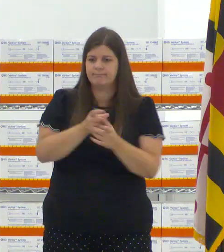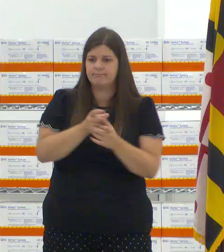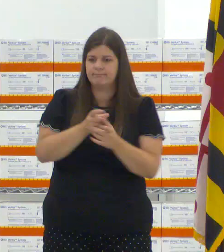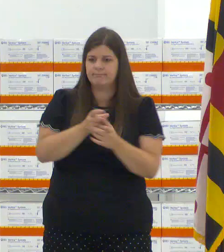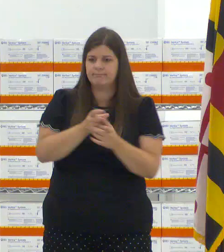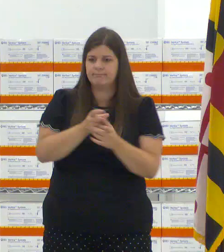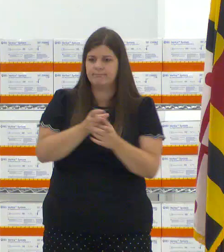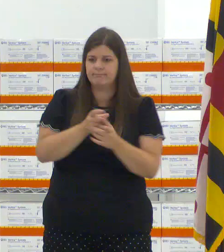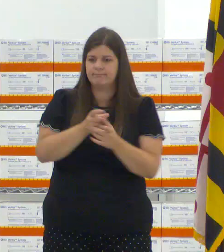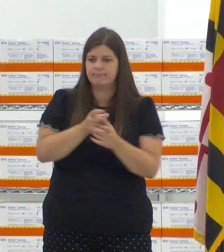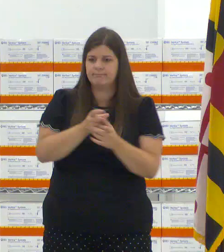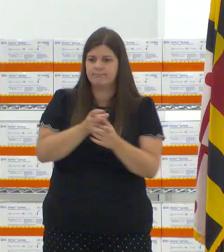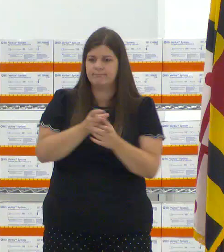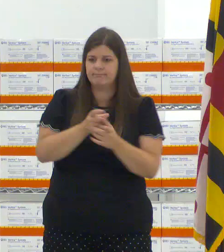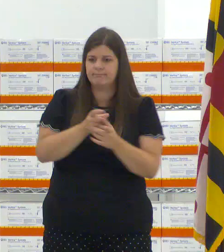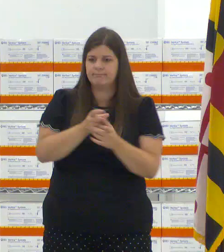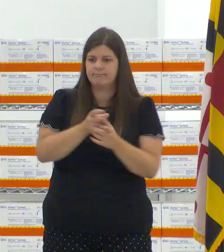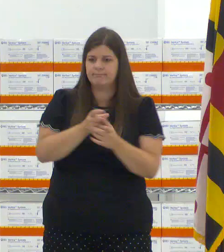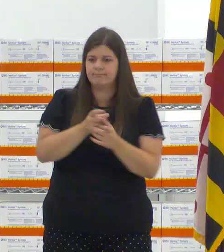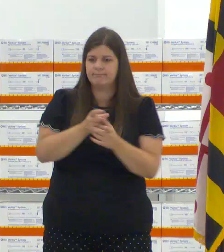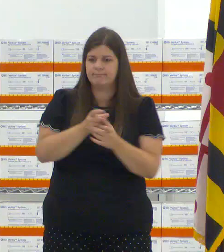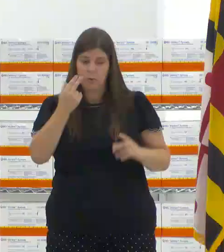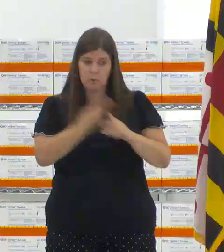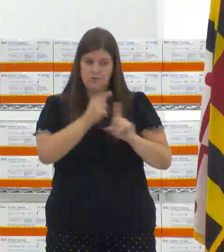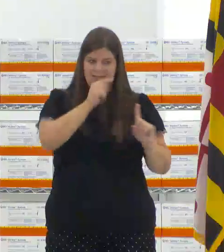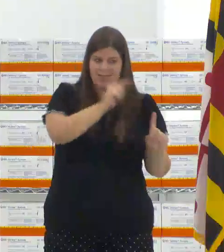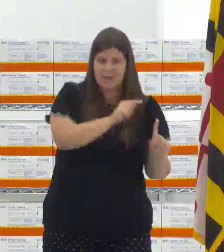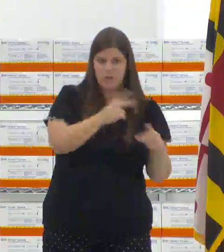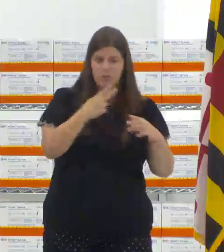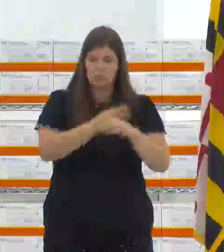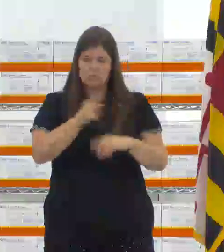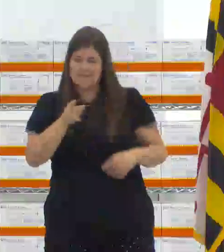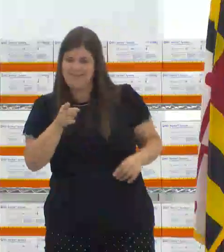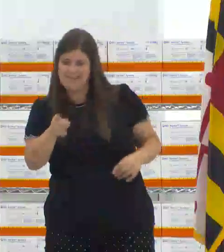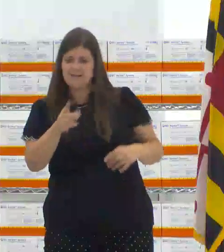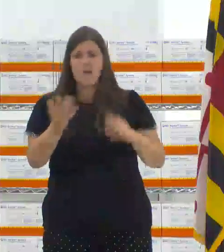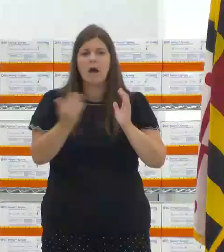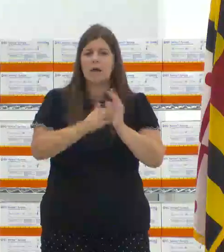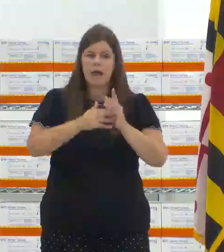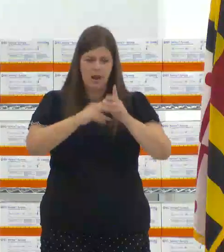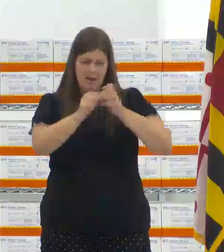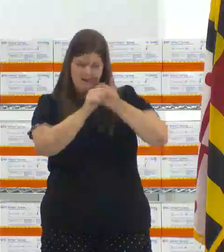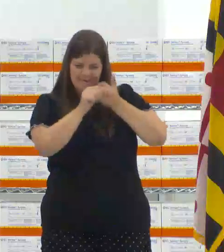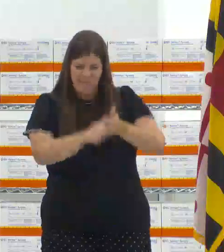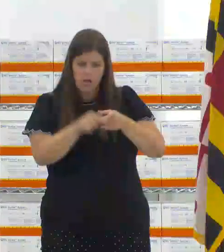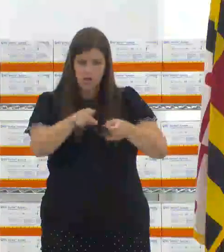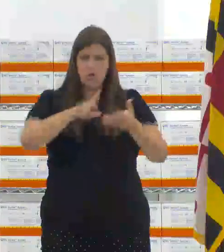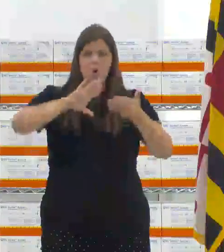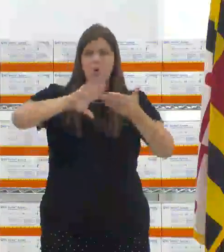a group called the Margolis center, which pulled consultation together experts around the nation, and created in